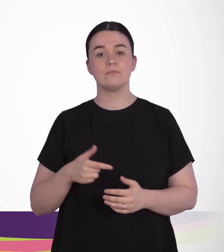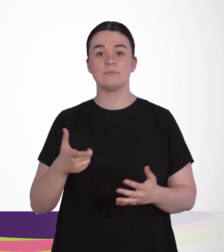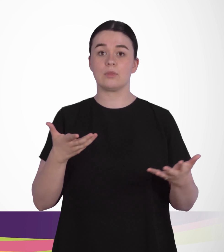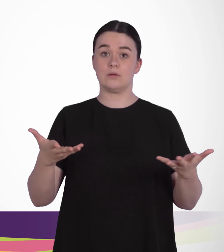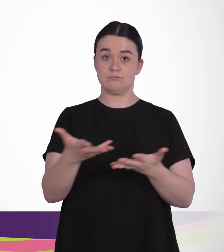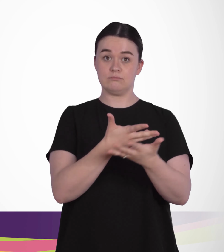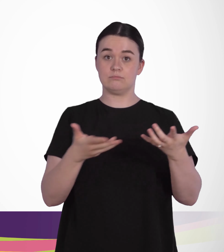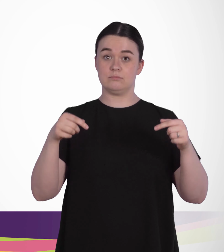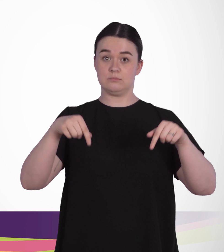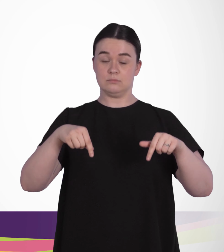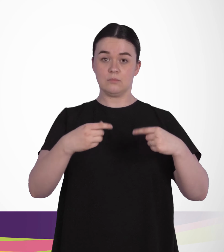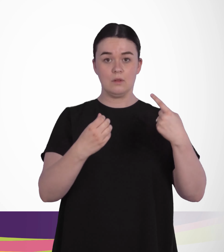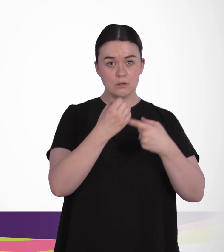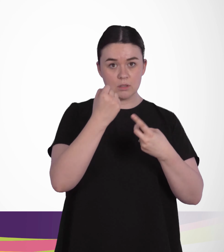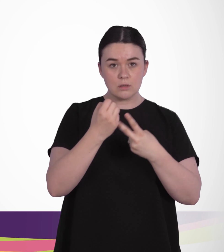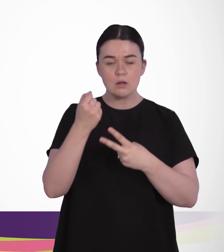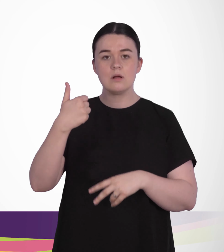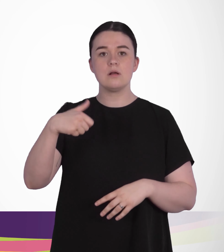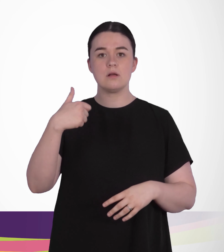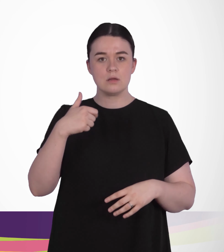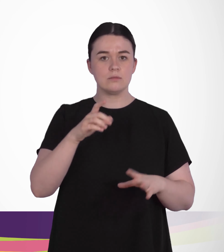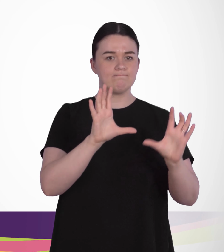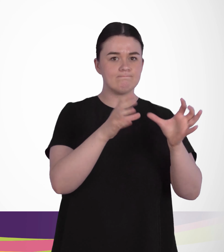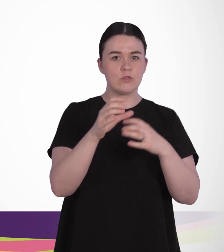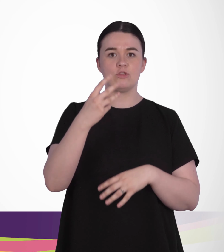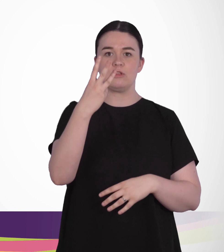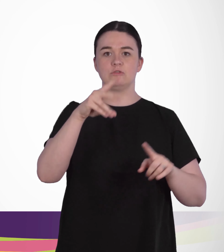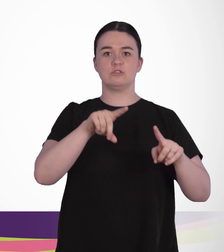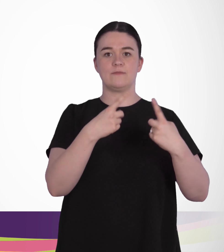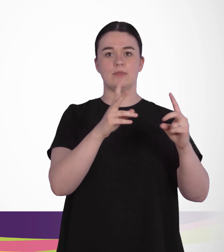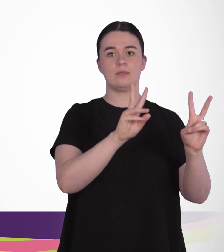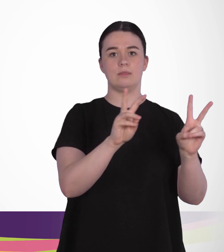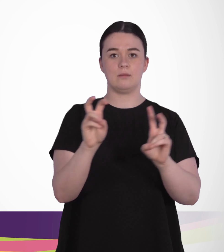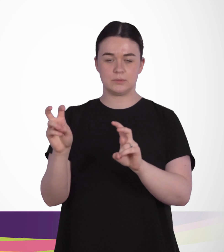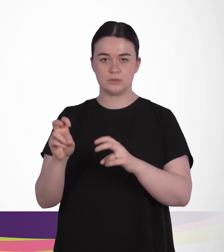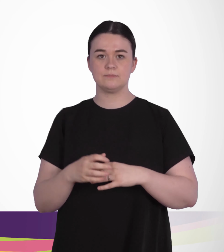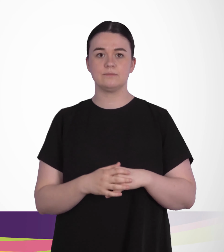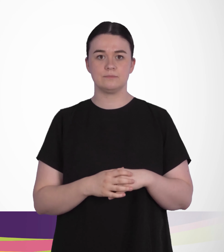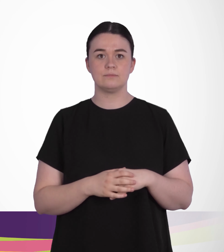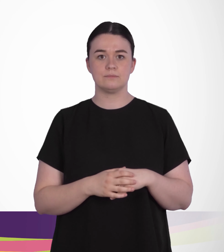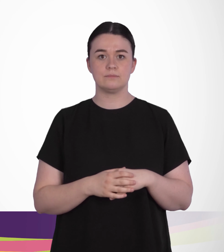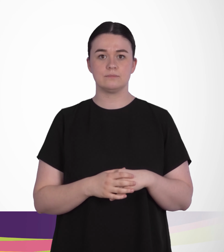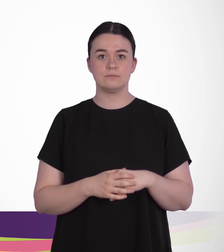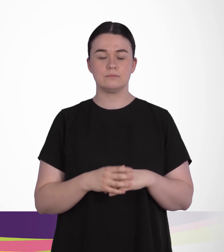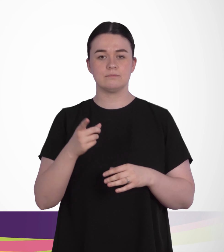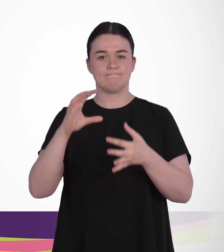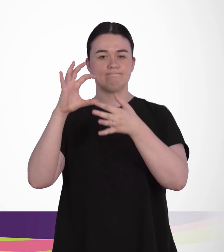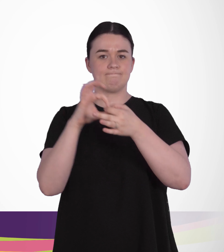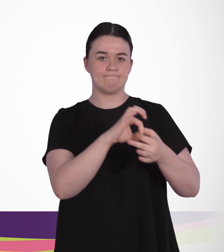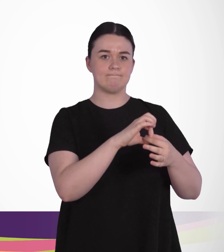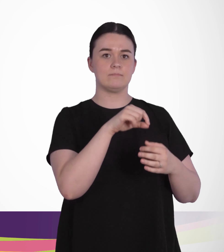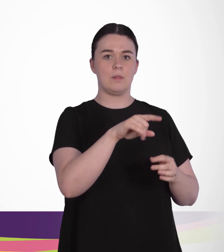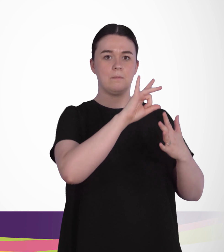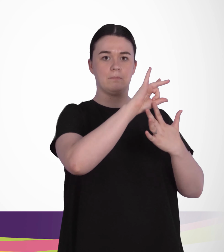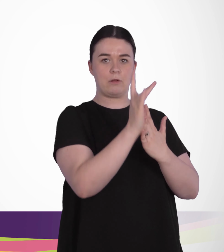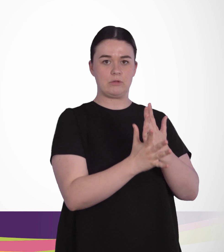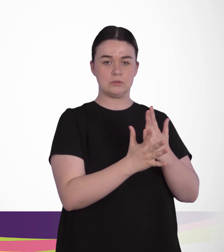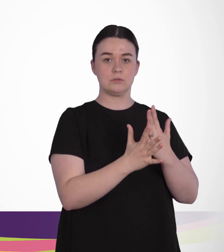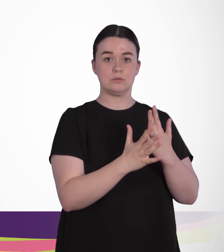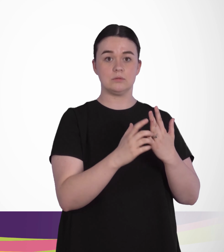The consultation findings have been grouped into three themes with respect to priorities,